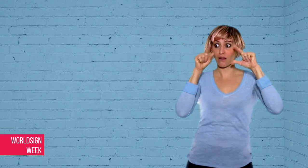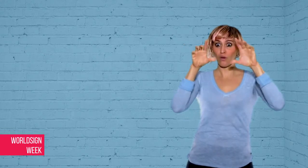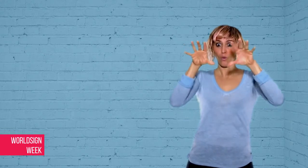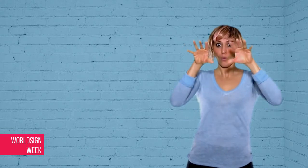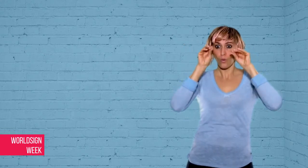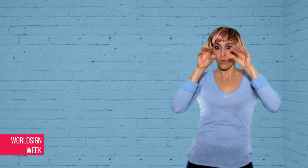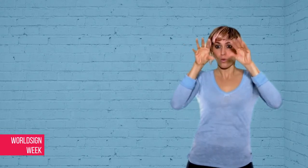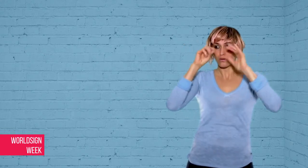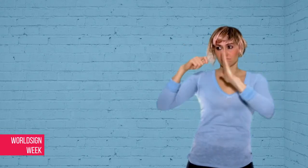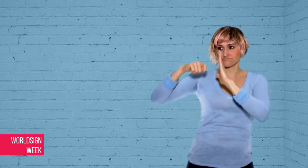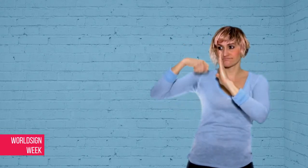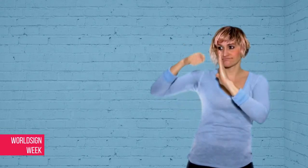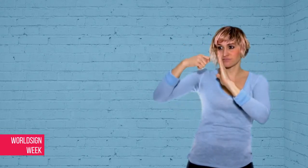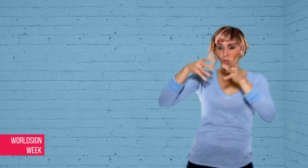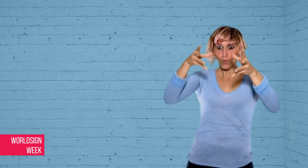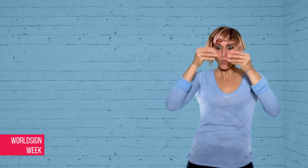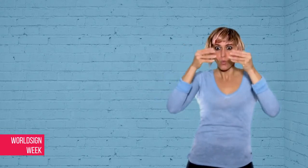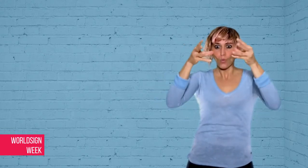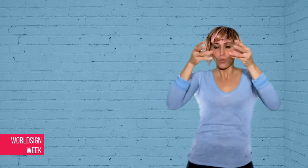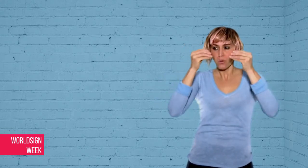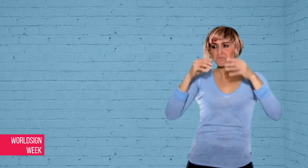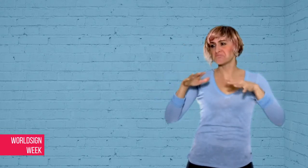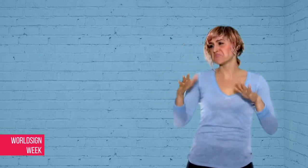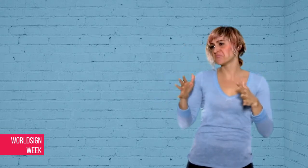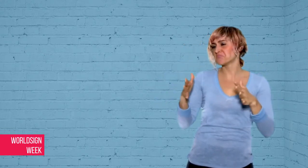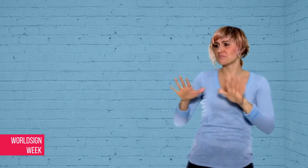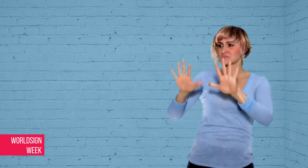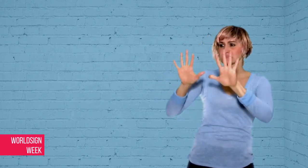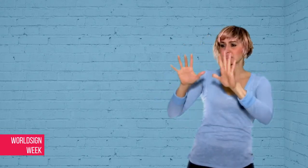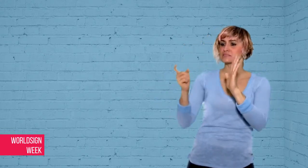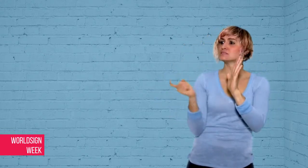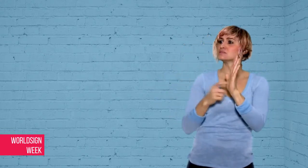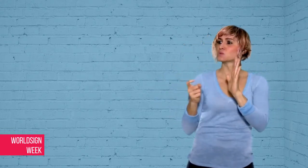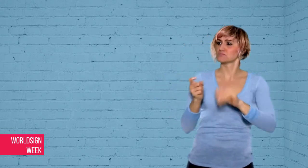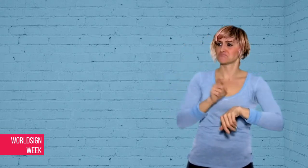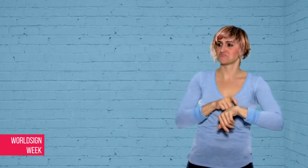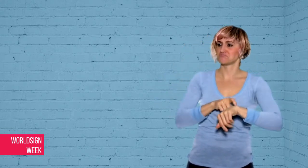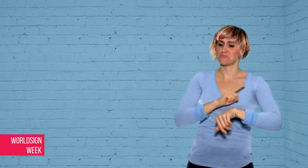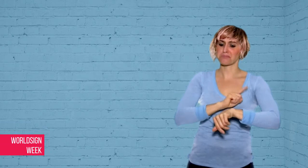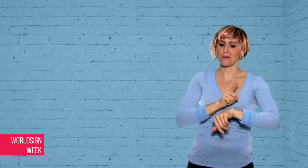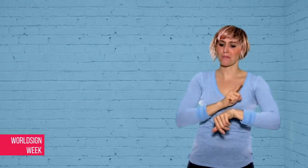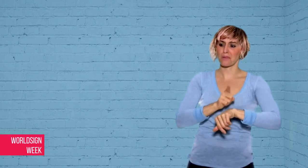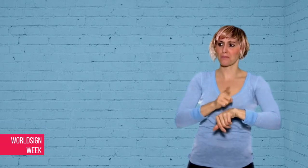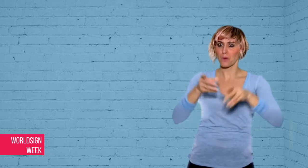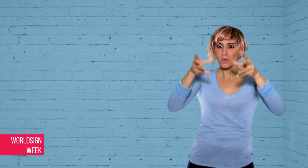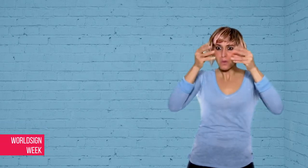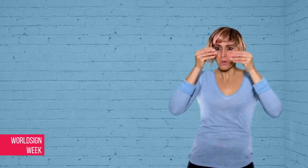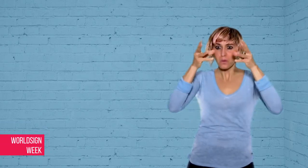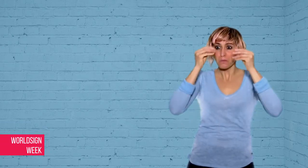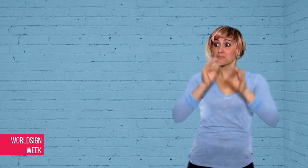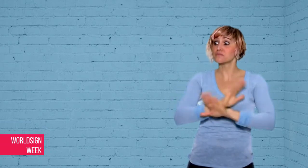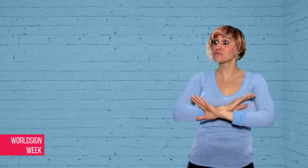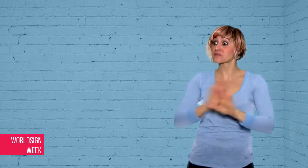by tapping the button on the device.